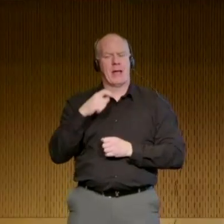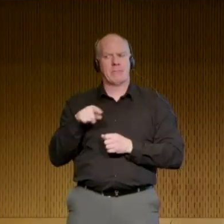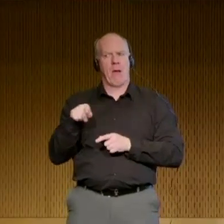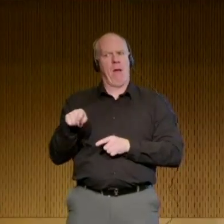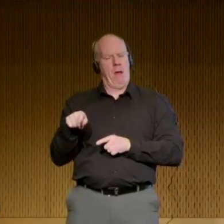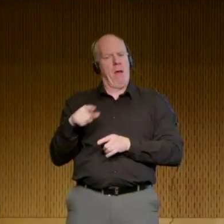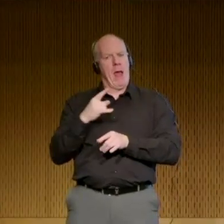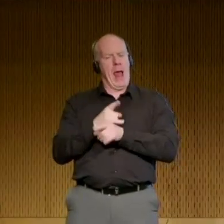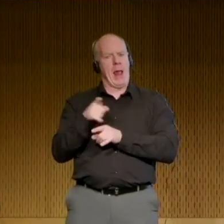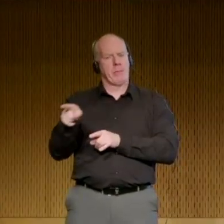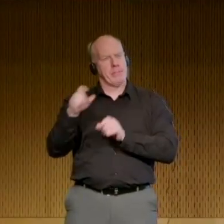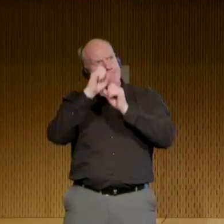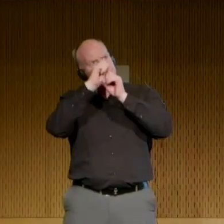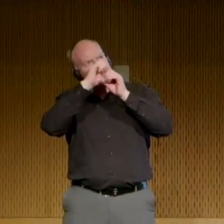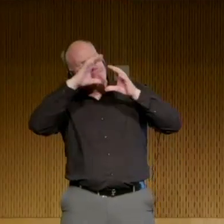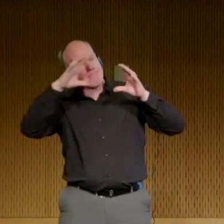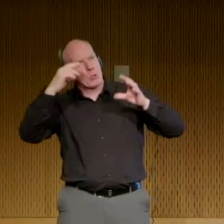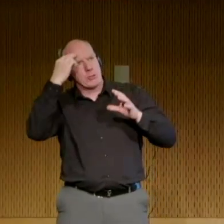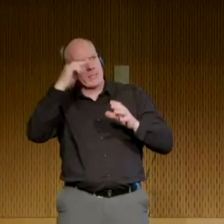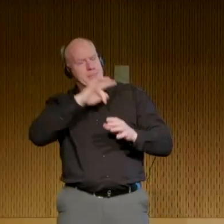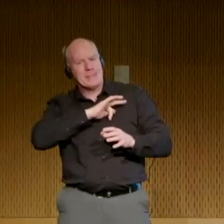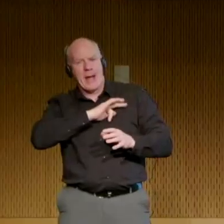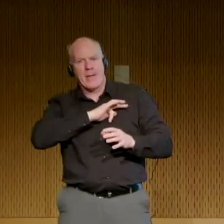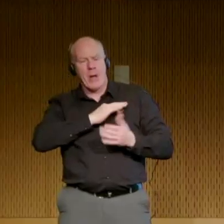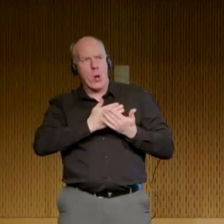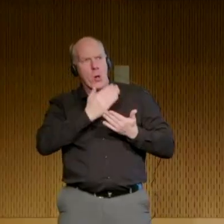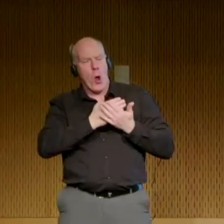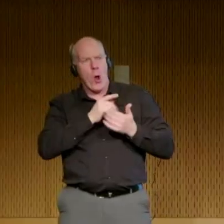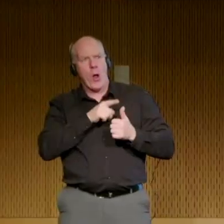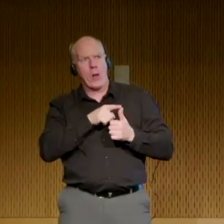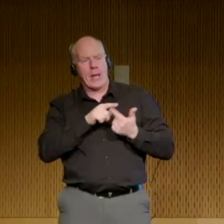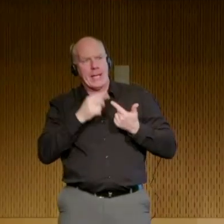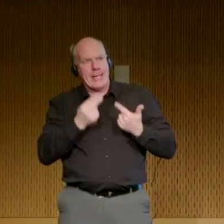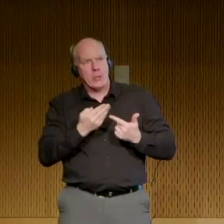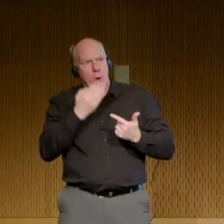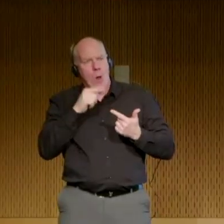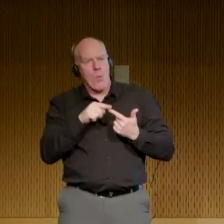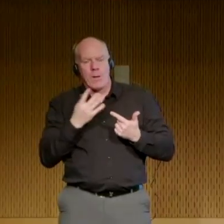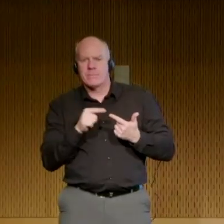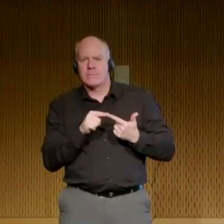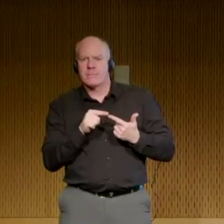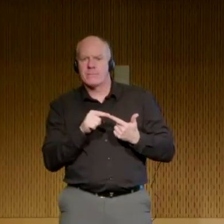helps a learner to figure out how they learn and what they need to learn. And I suppose